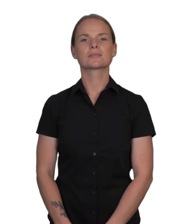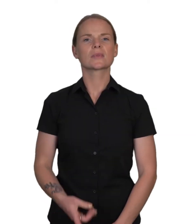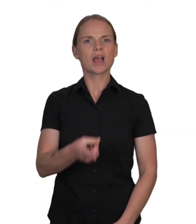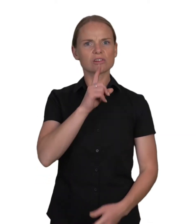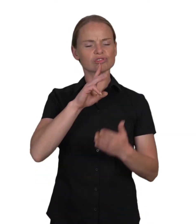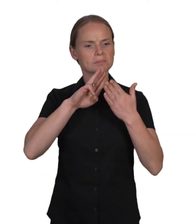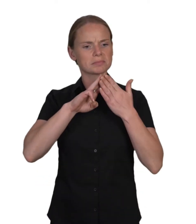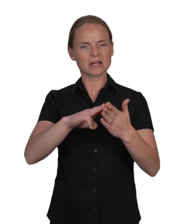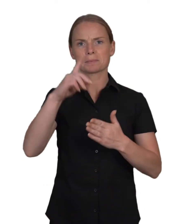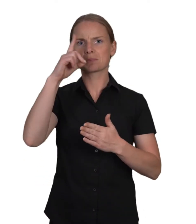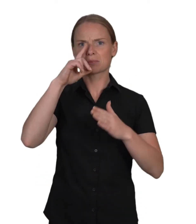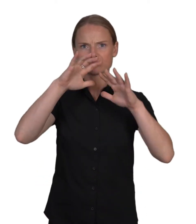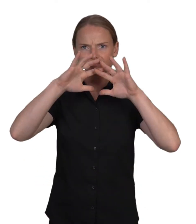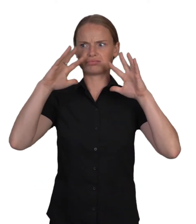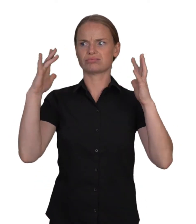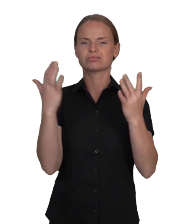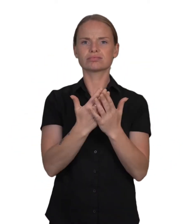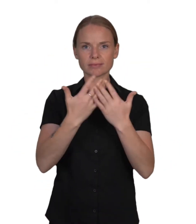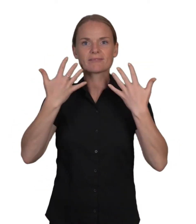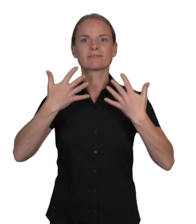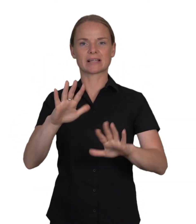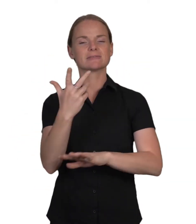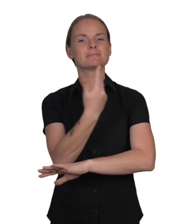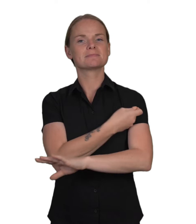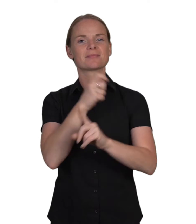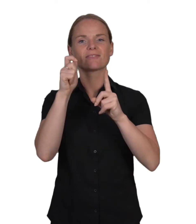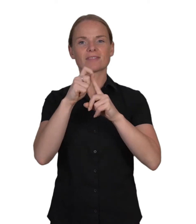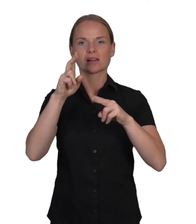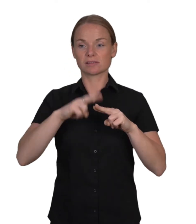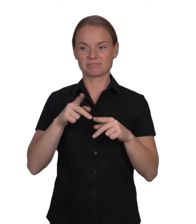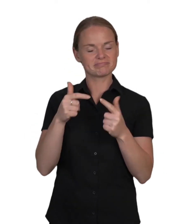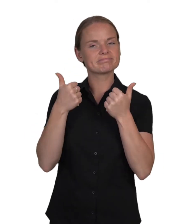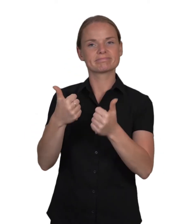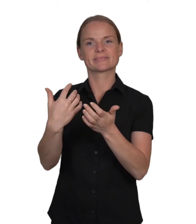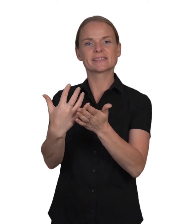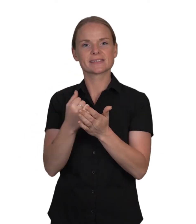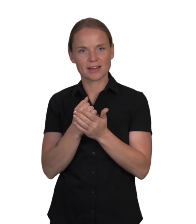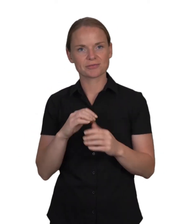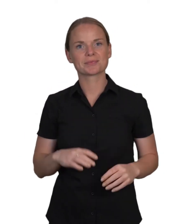Pfizer has been safely given to hundreds of millions of people around the world.